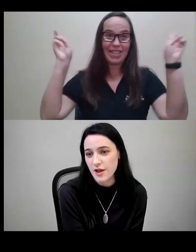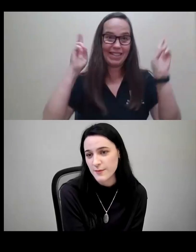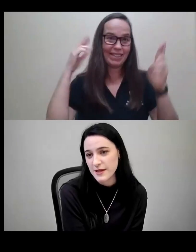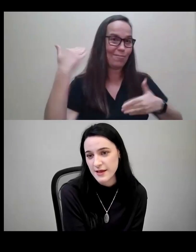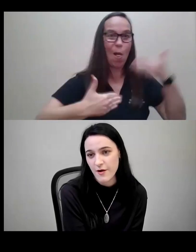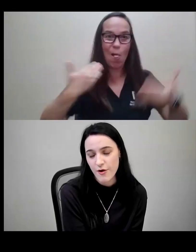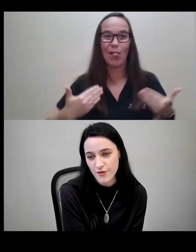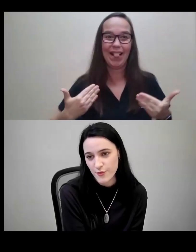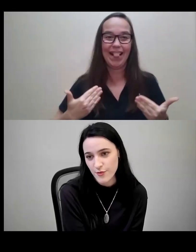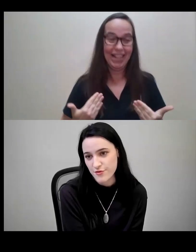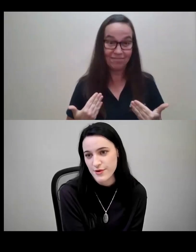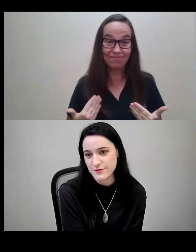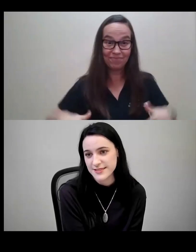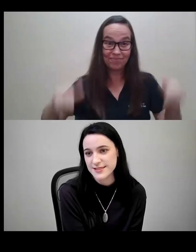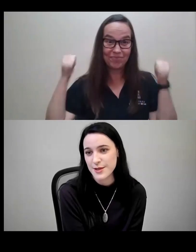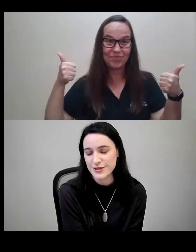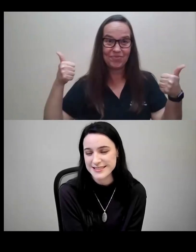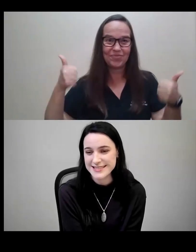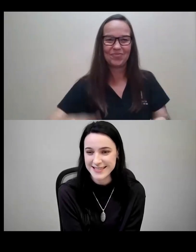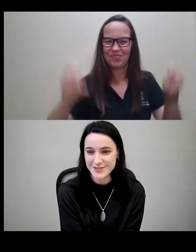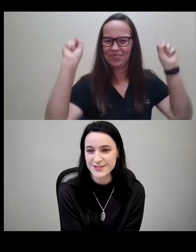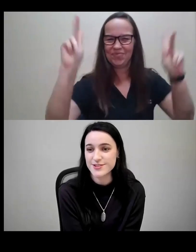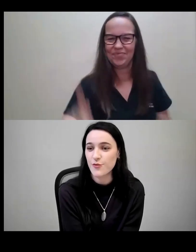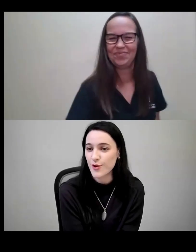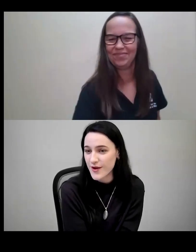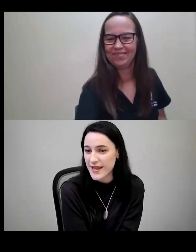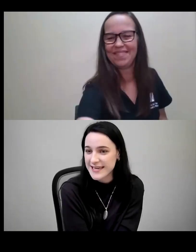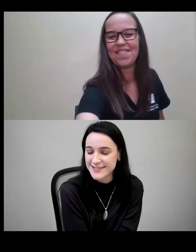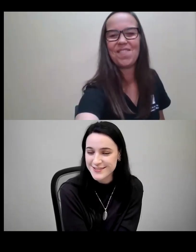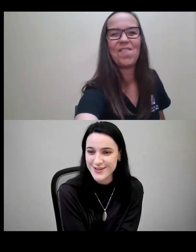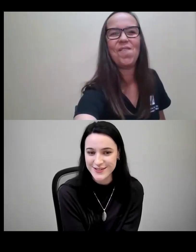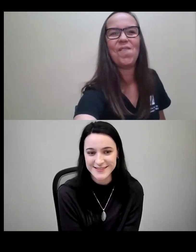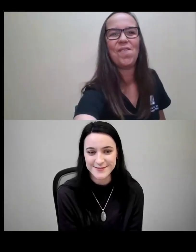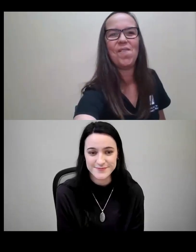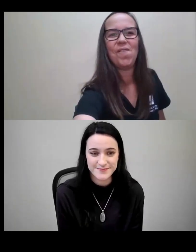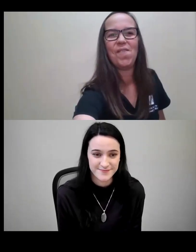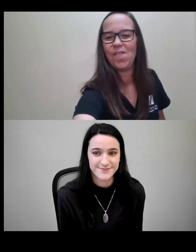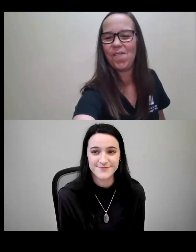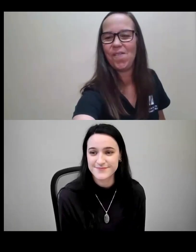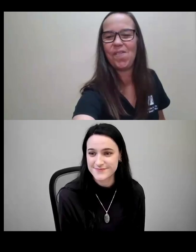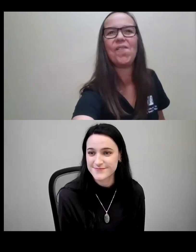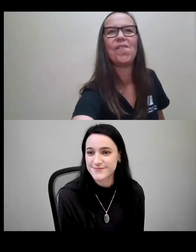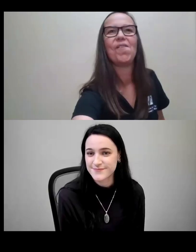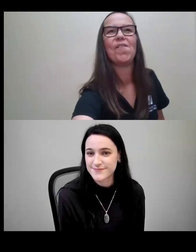I'll talk about that all the way throughout this presentation. So, we'll go ahead and get started.